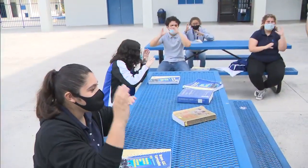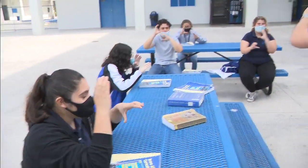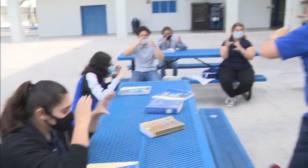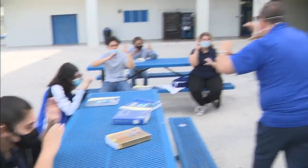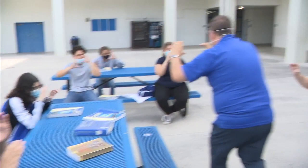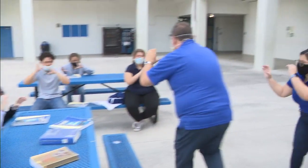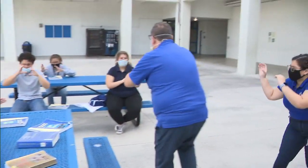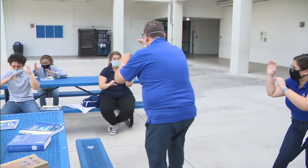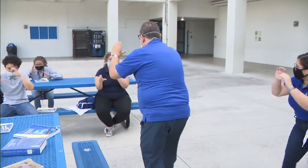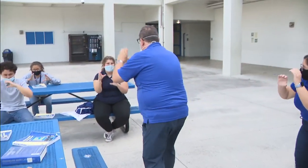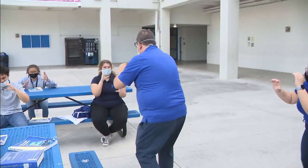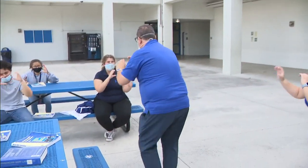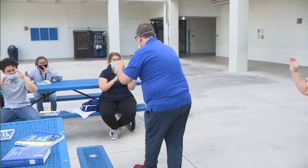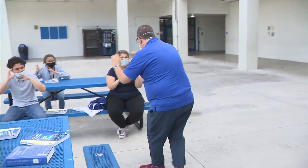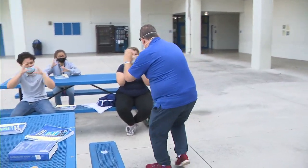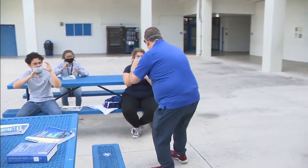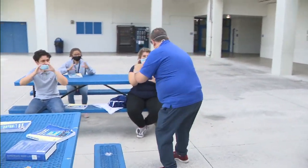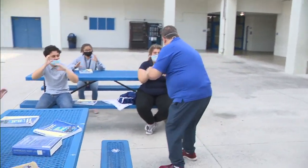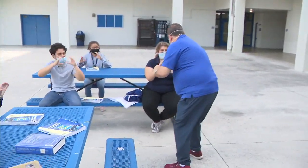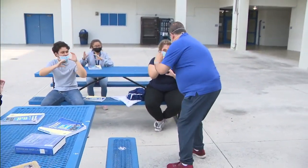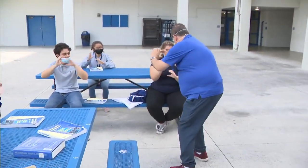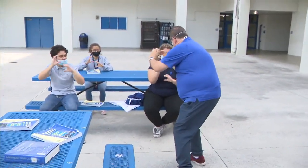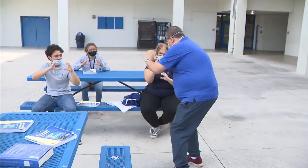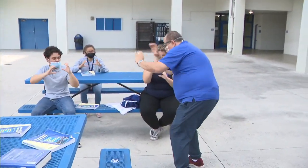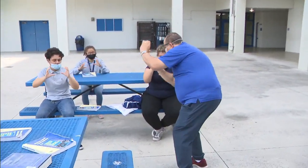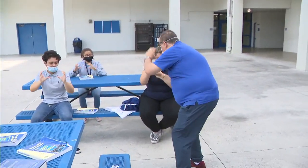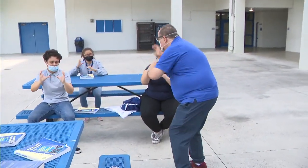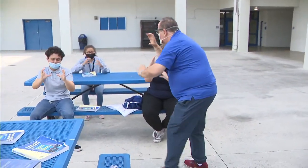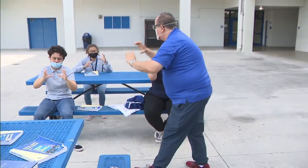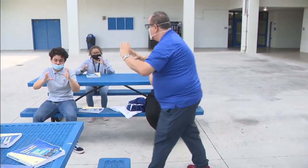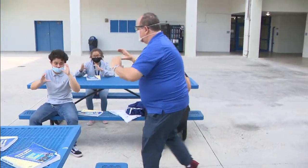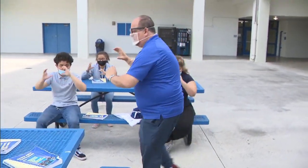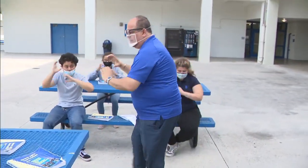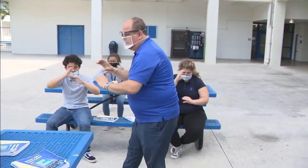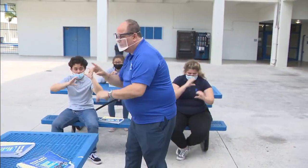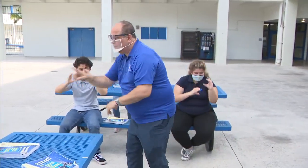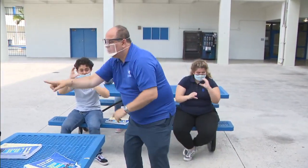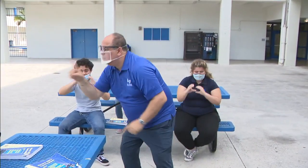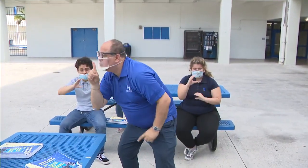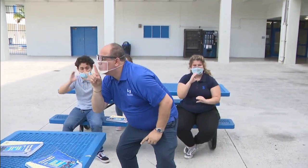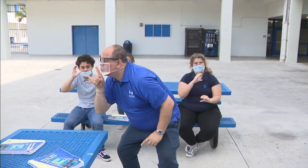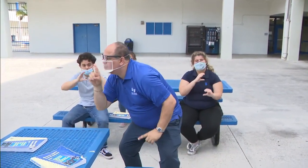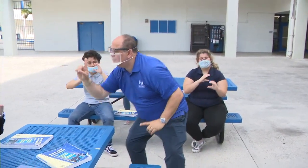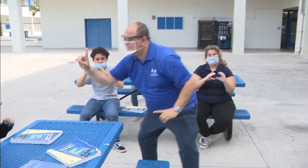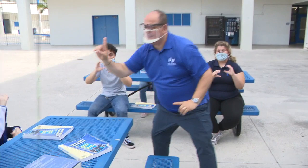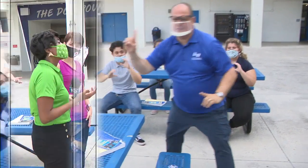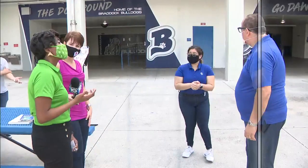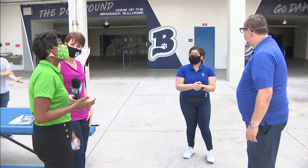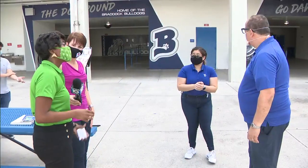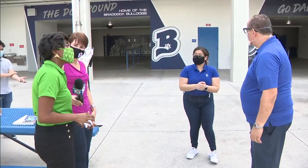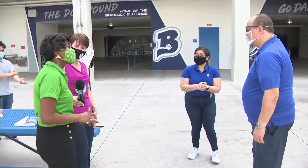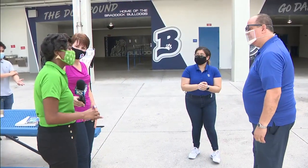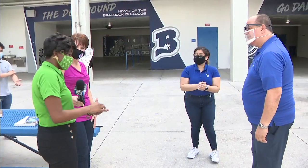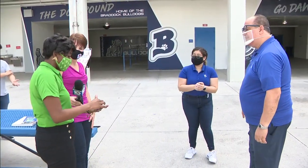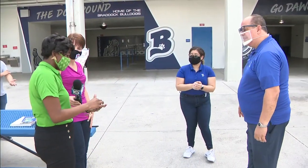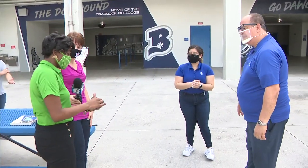LOCAL 10 TRIBUTE TO TEACHERS HONOREE.